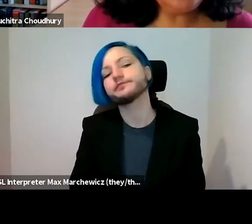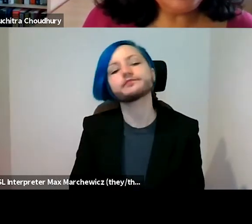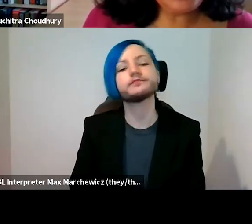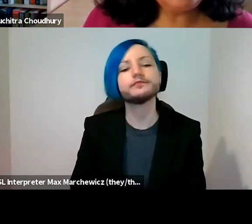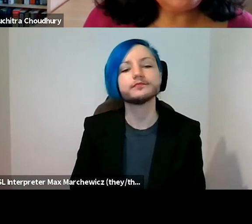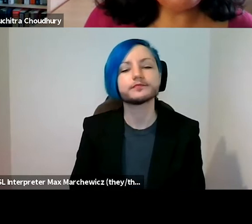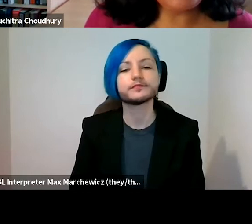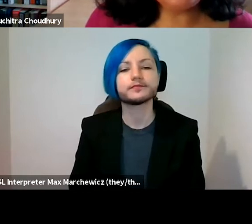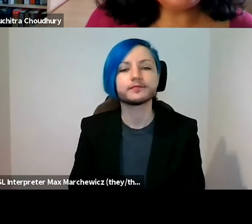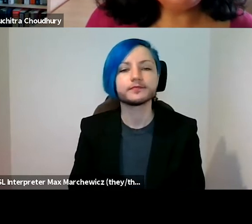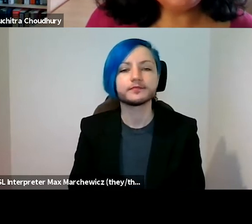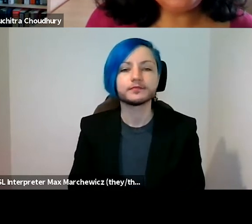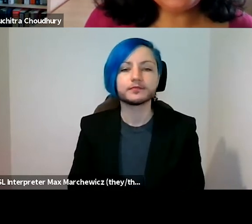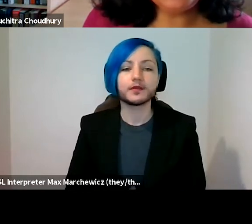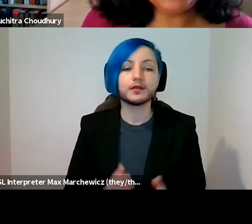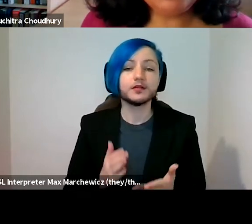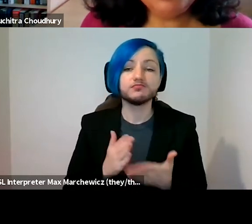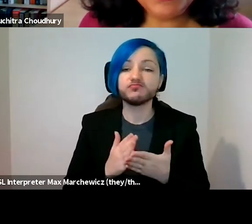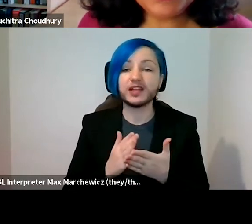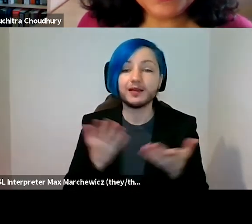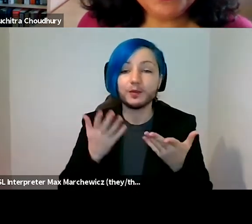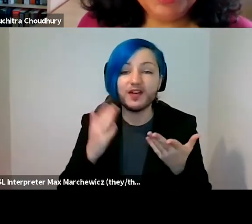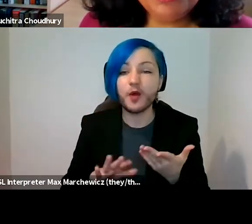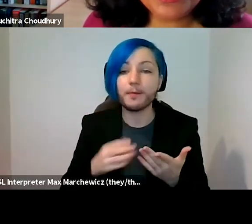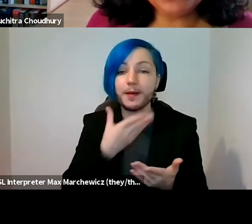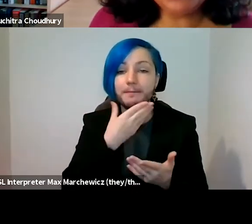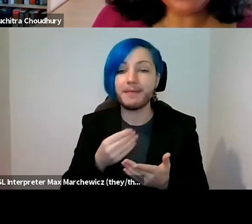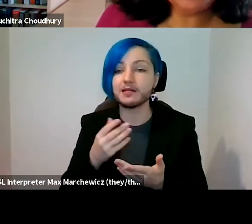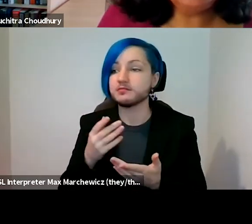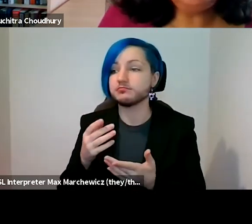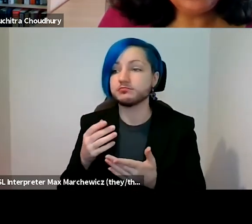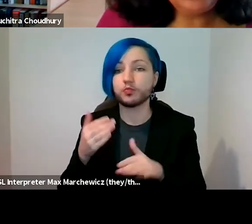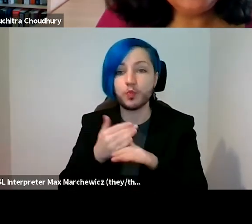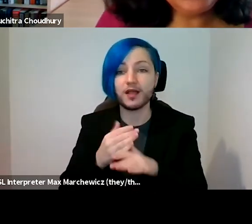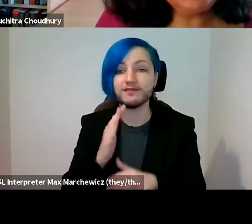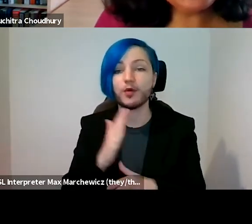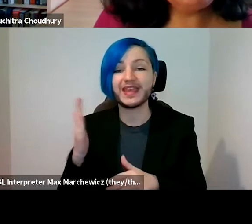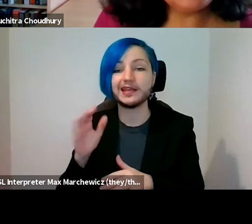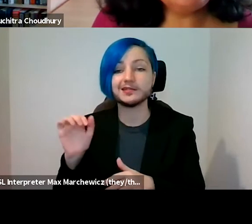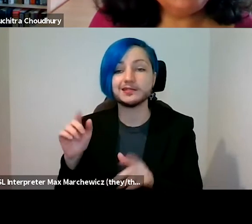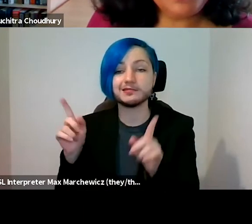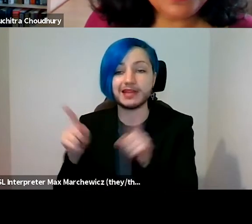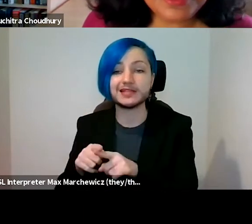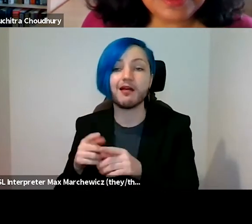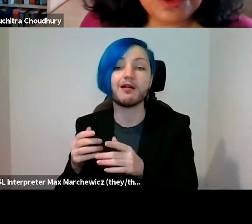It all began as men serving in the East India Company started to bring over shawls to Britain. In Jane Austen's Mansfield Park in 1814